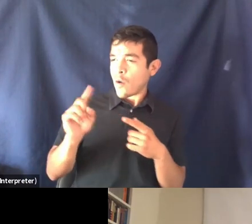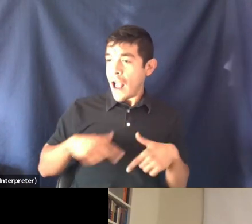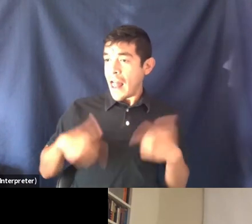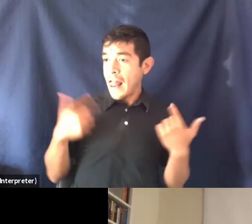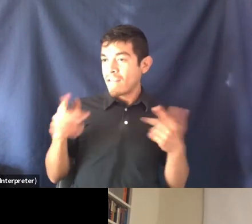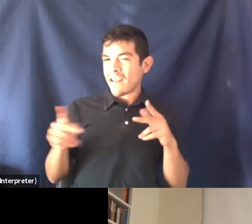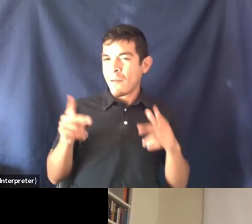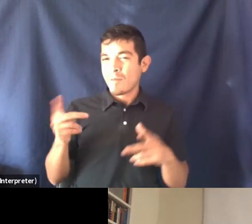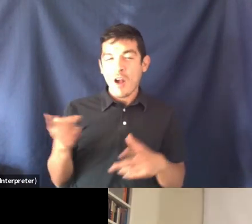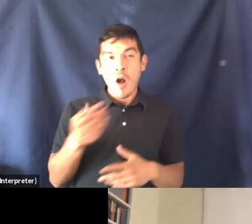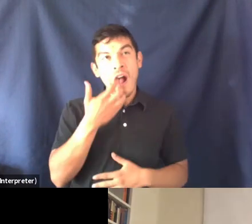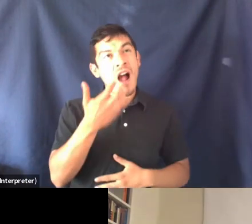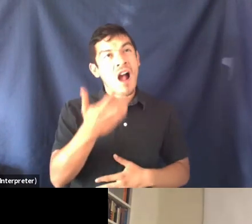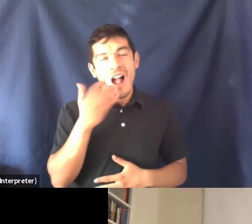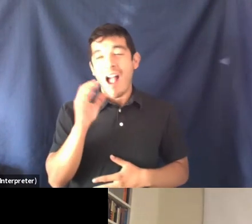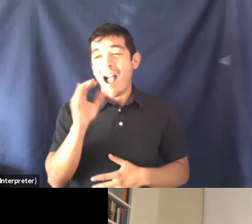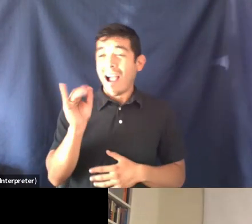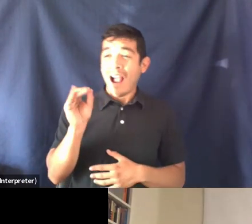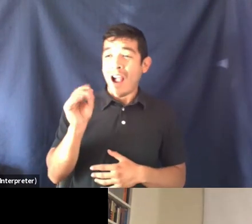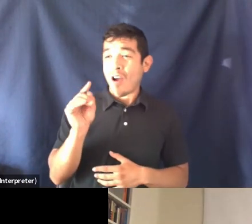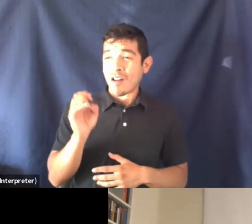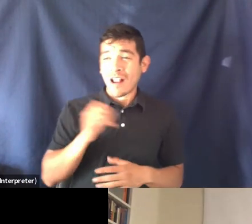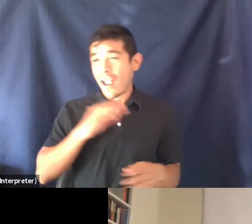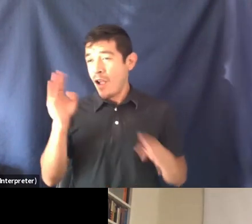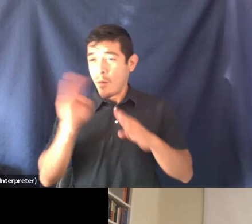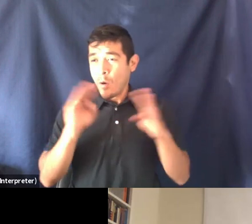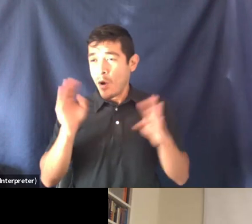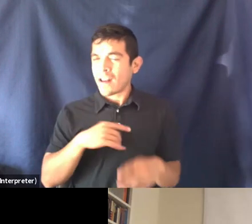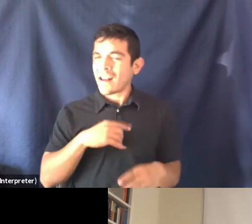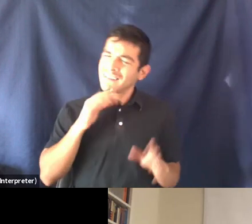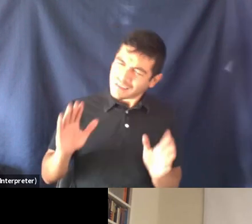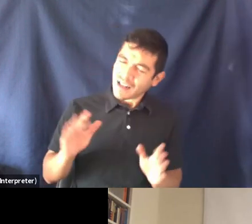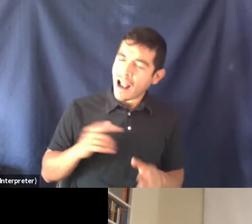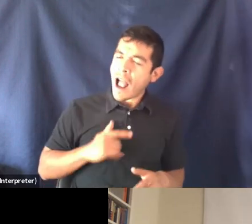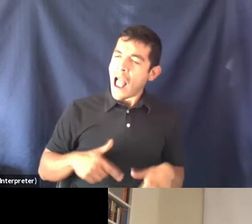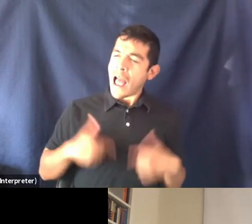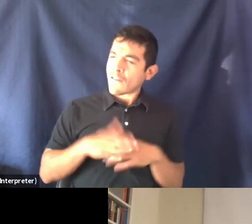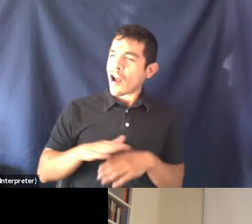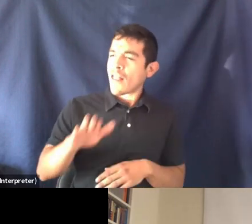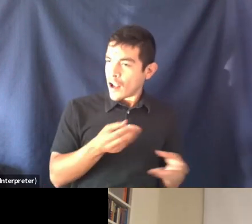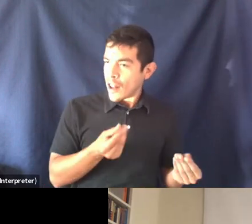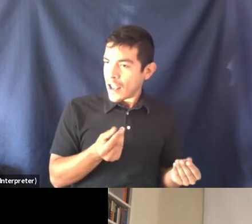you know, we've encroached on their territory and they're just trying to live and I just see them as dogs. And they're just, you know, they're wild dogs and yes,